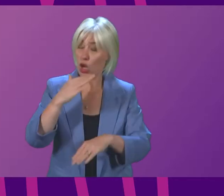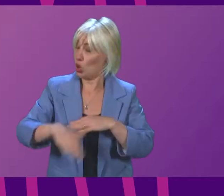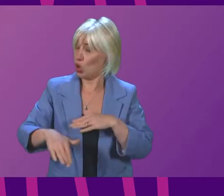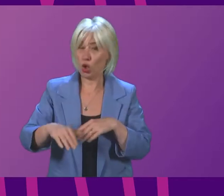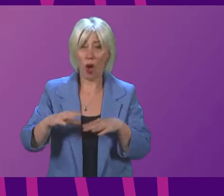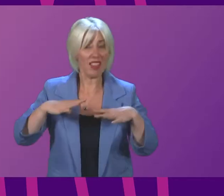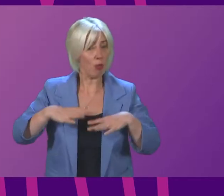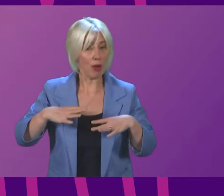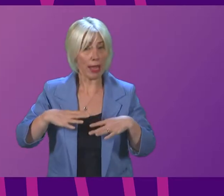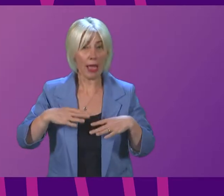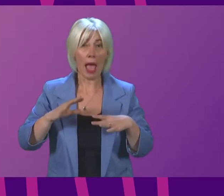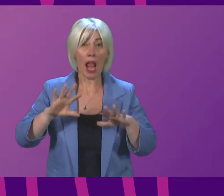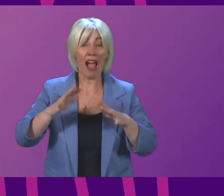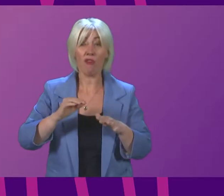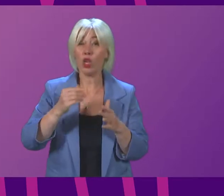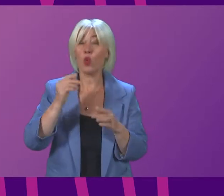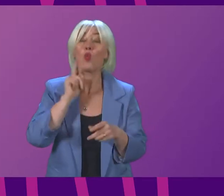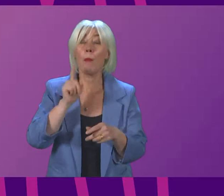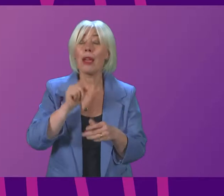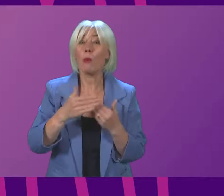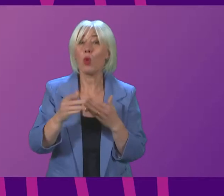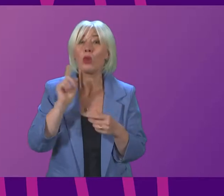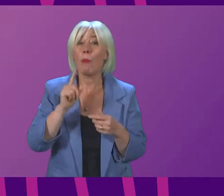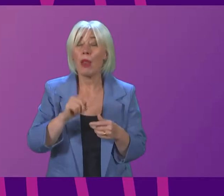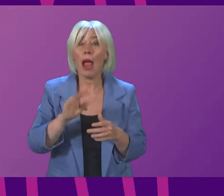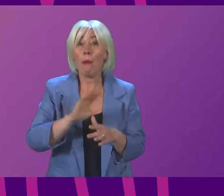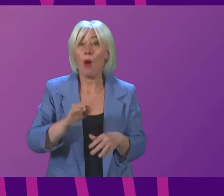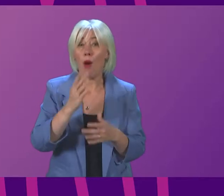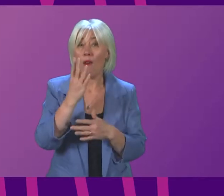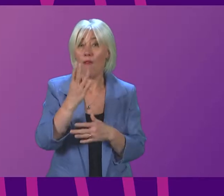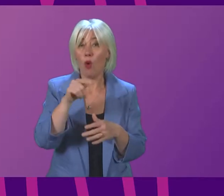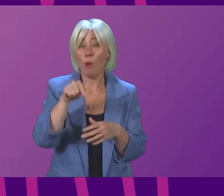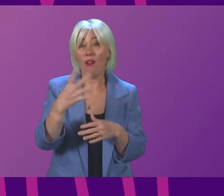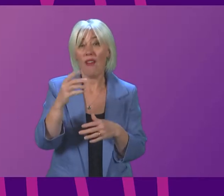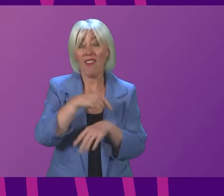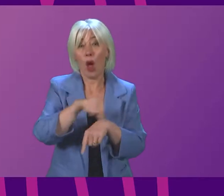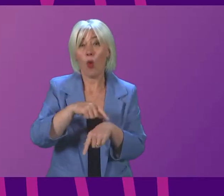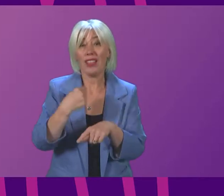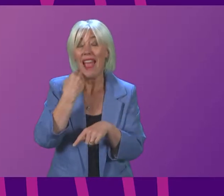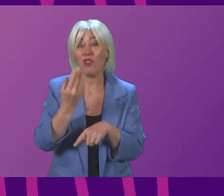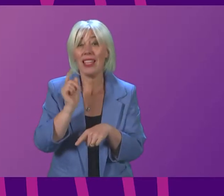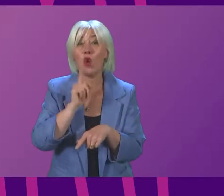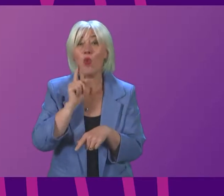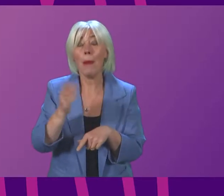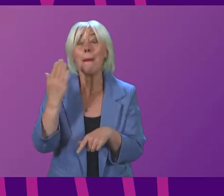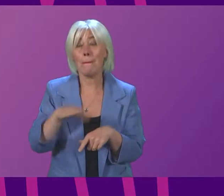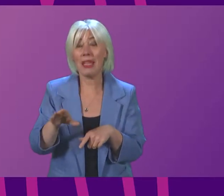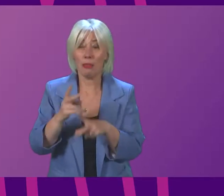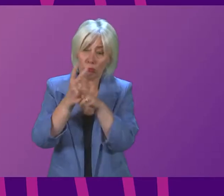On average, women spent four and a half hours per day on unpaid work, and the United Nations has said that women’s rights could be set back by 25 years.